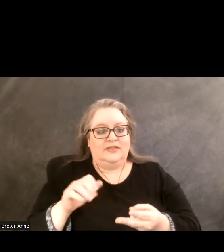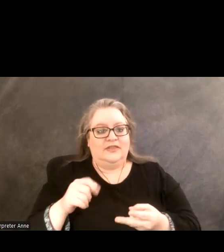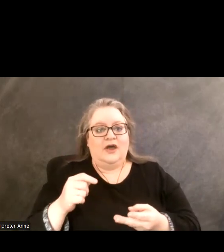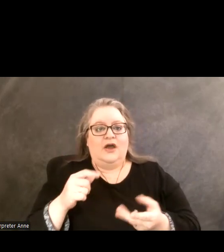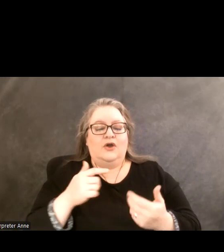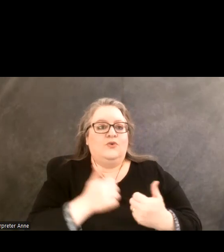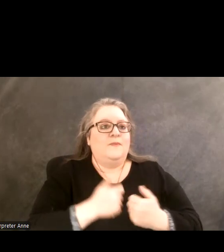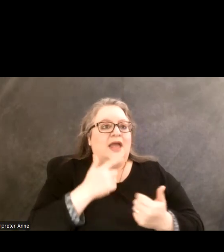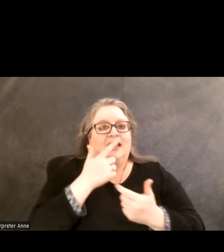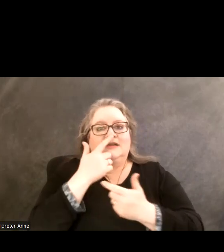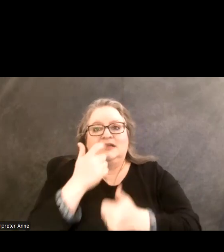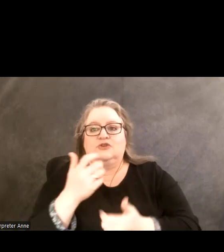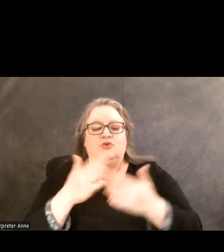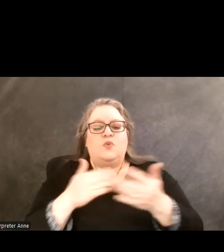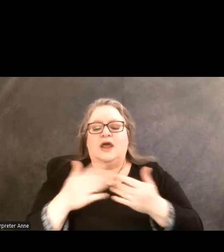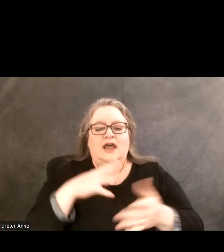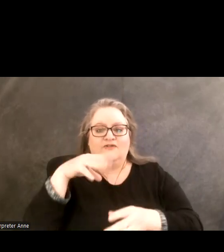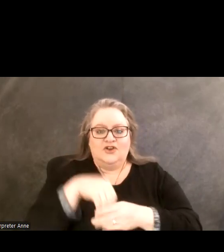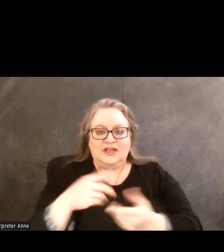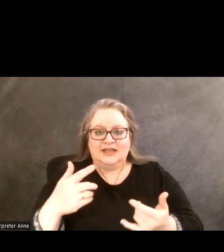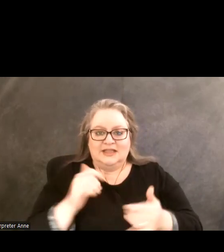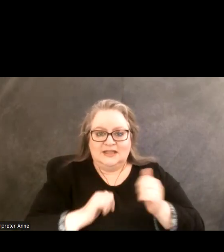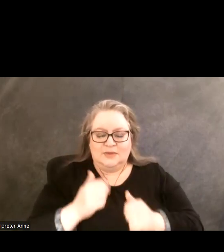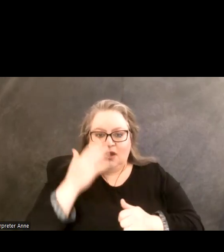interest in this play also happen to be a physically